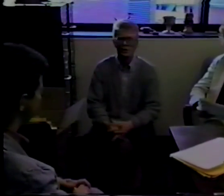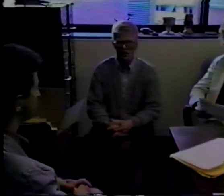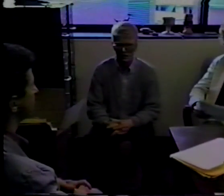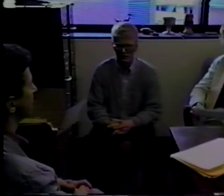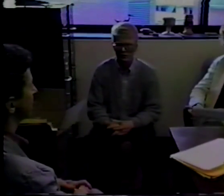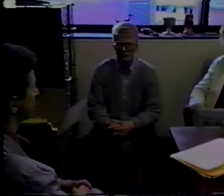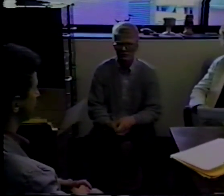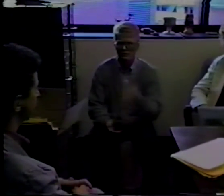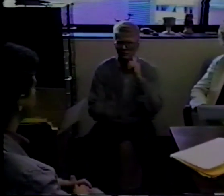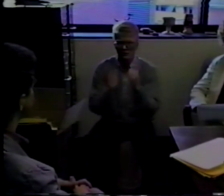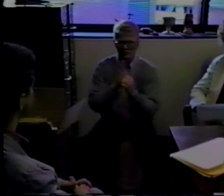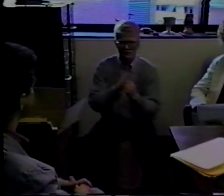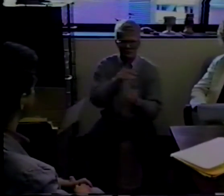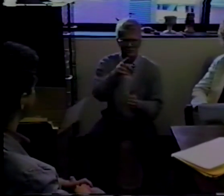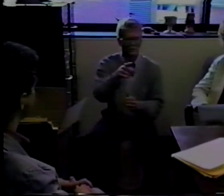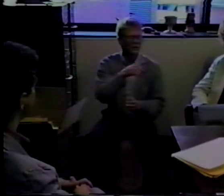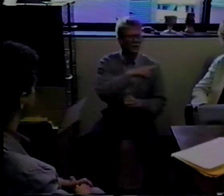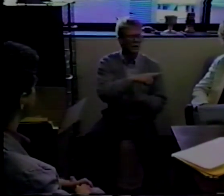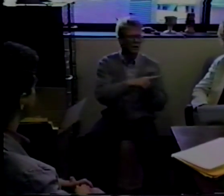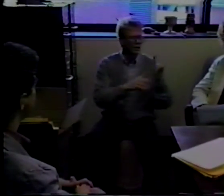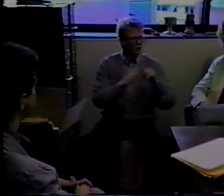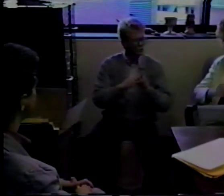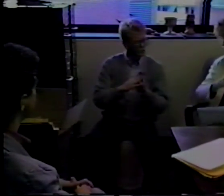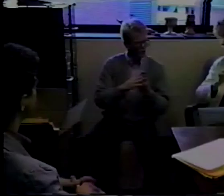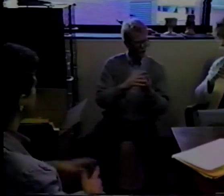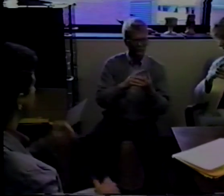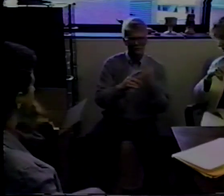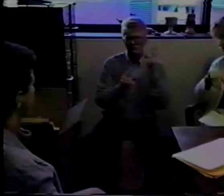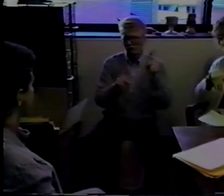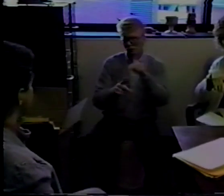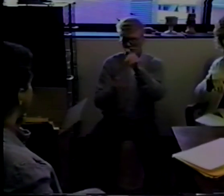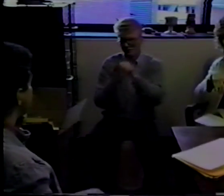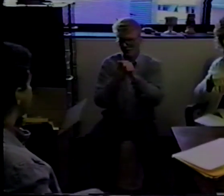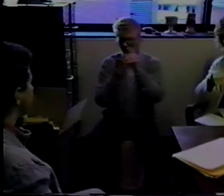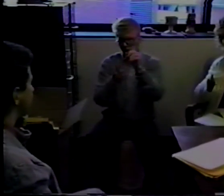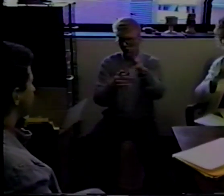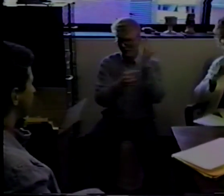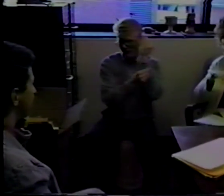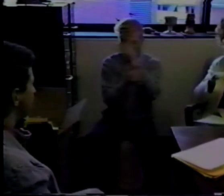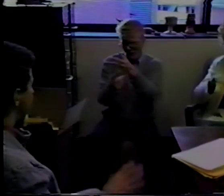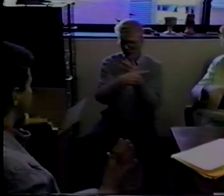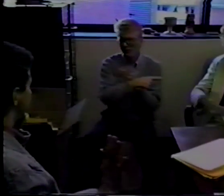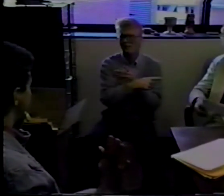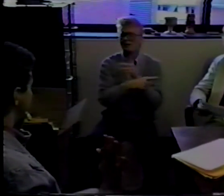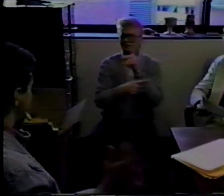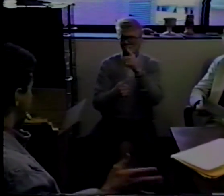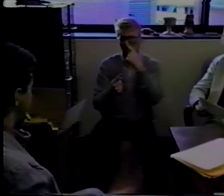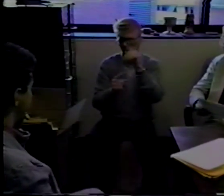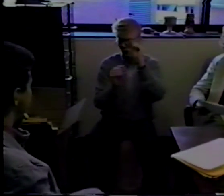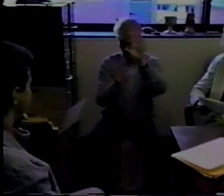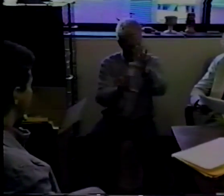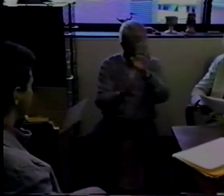It starts with the -uh.. Someone's knocking on the door by the way. Let's just ignore them.